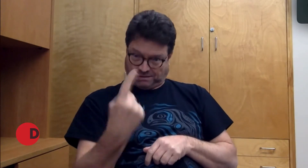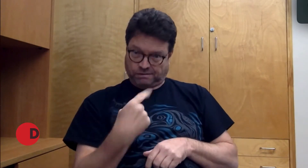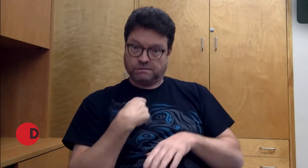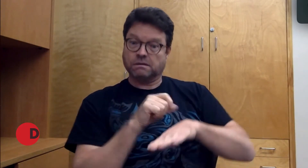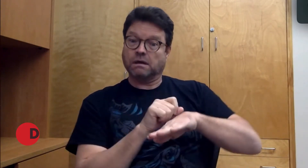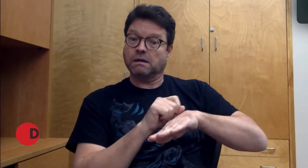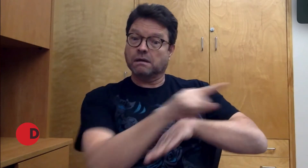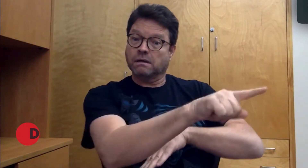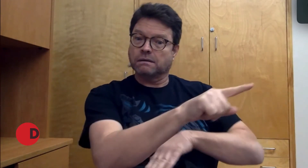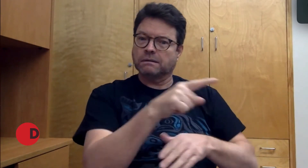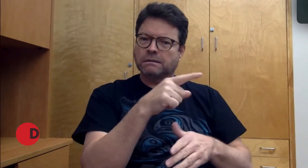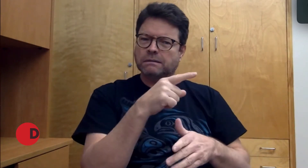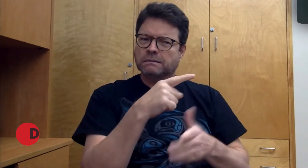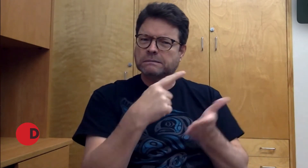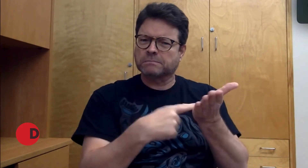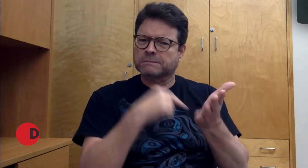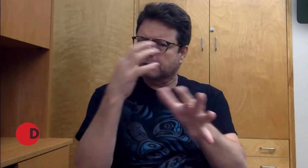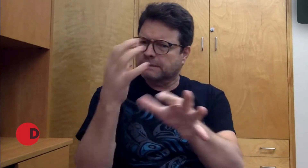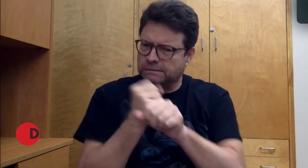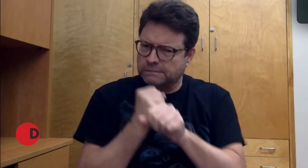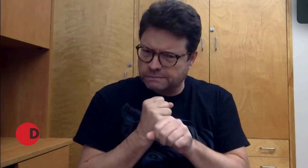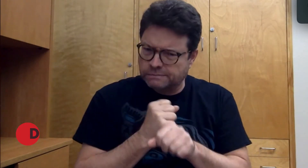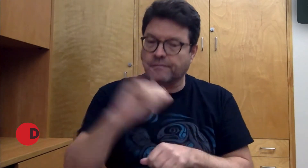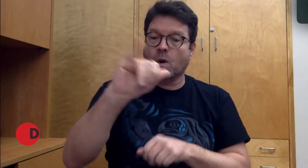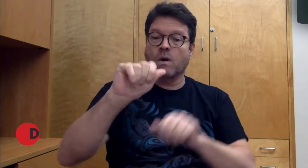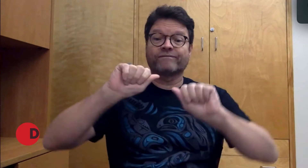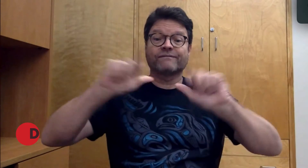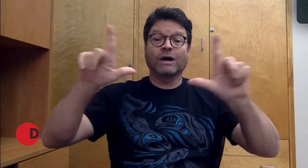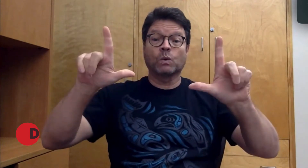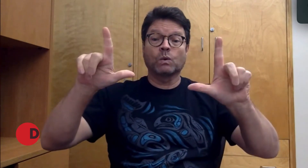I could easily receive texts, but sending them didn't always go through.